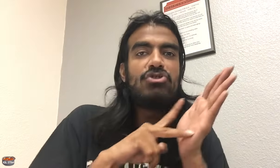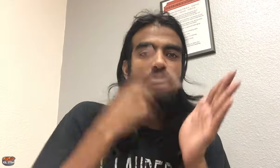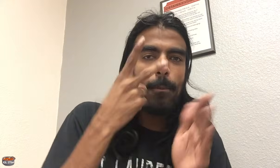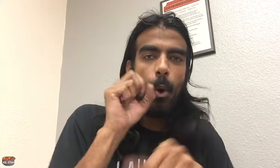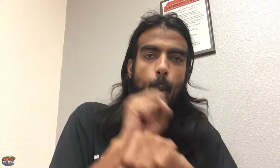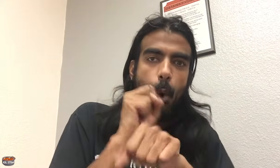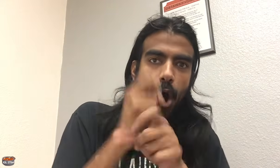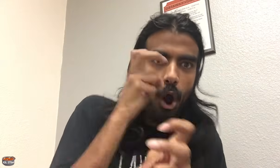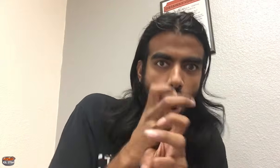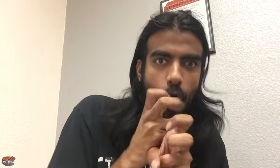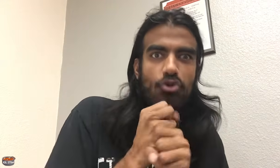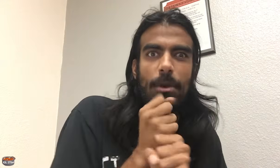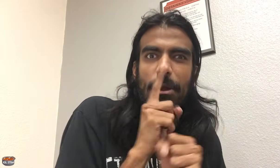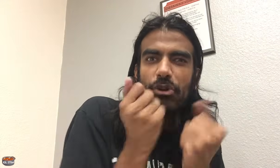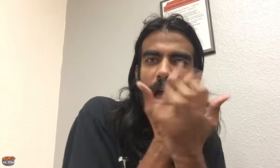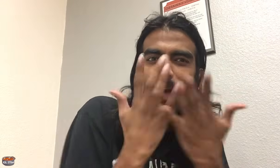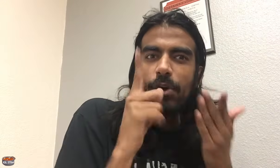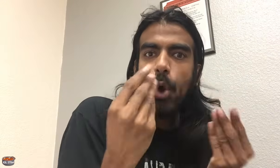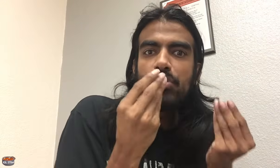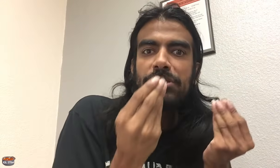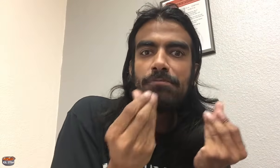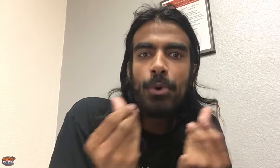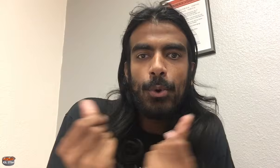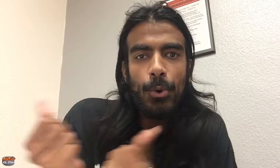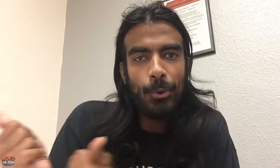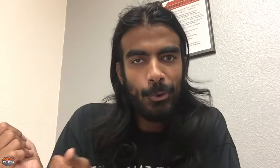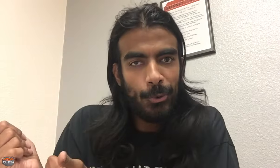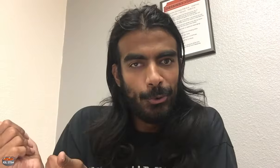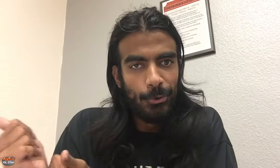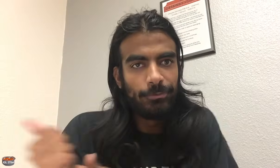double prepare. We have to do even more work to make sure that everything